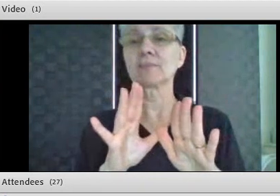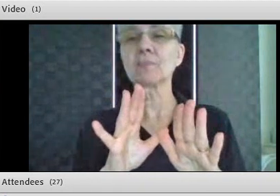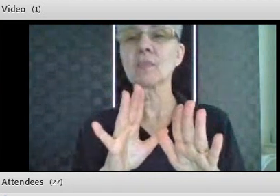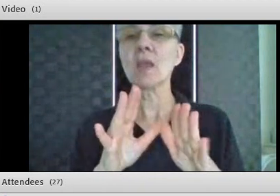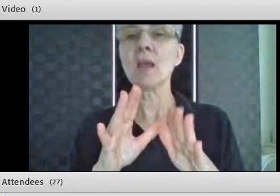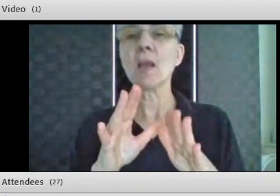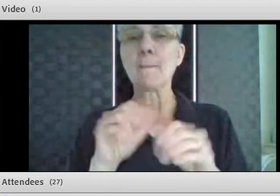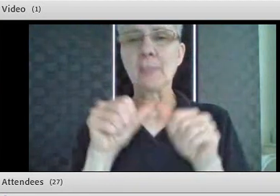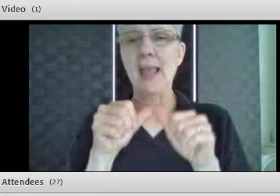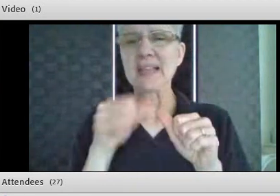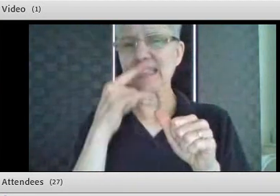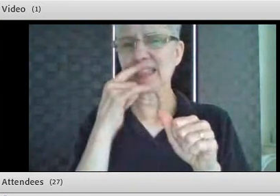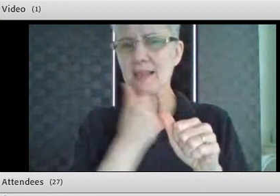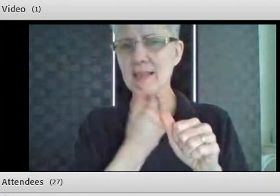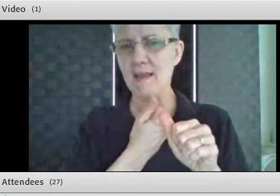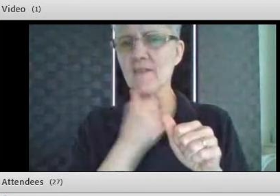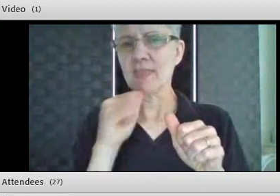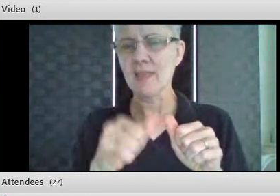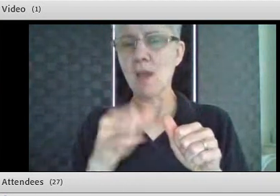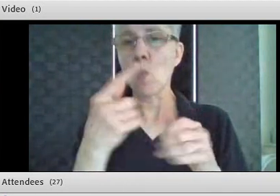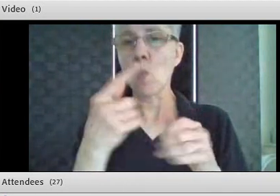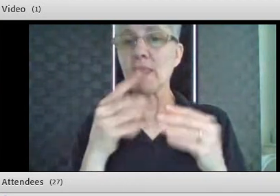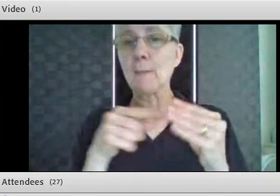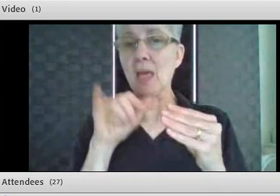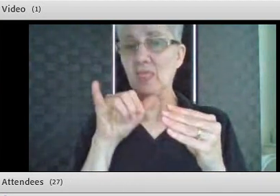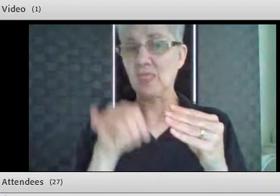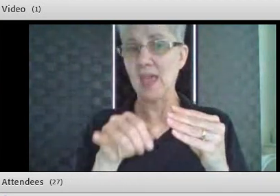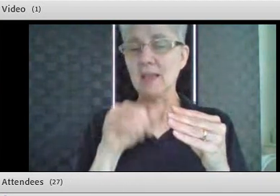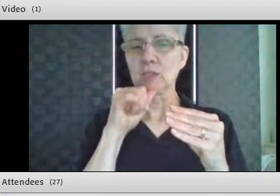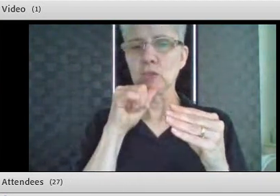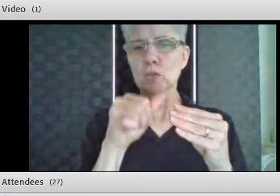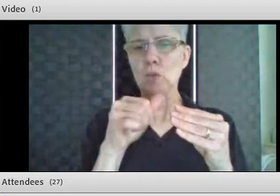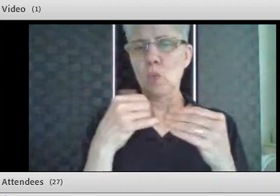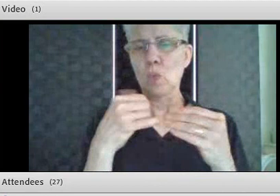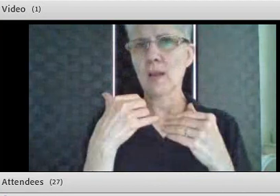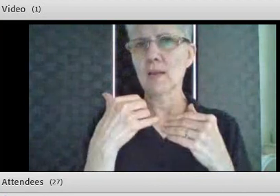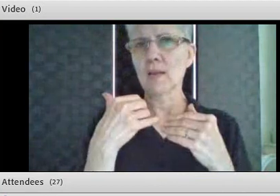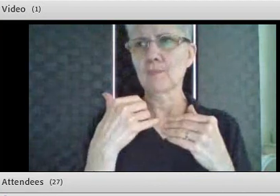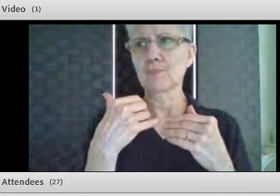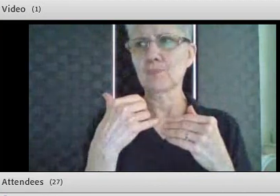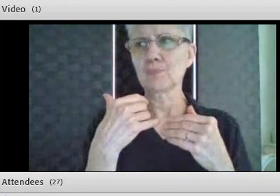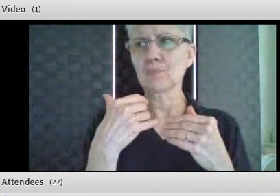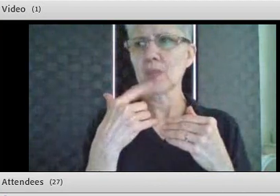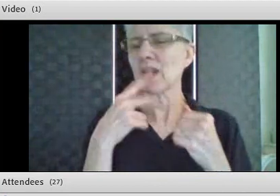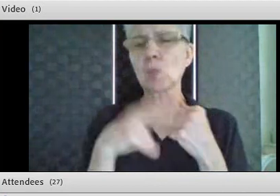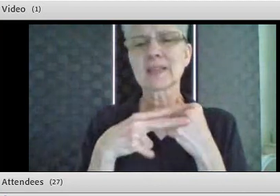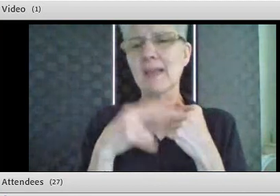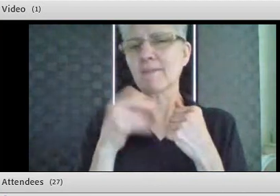based on what you know of music, and it's a fantastic resource that the kids love,